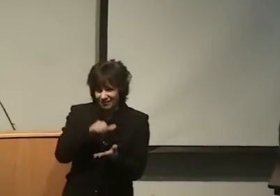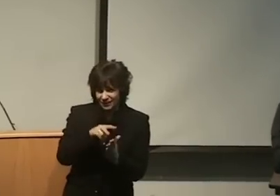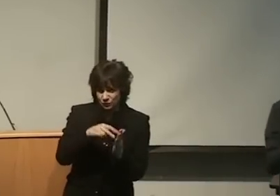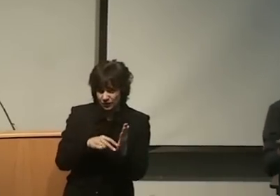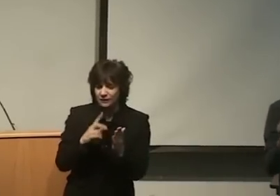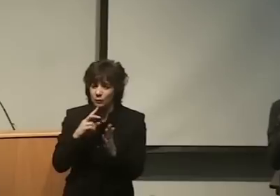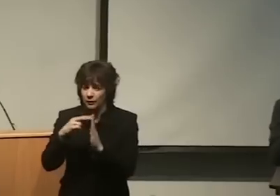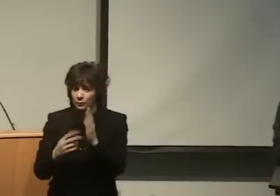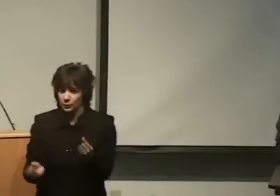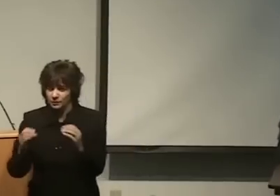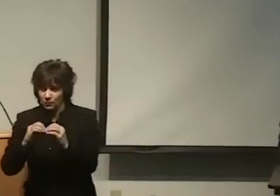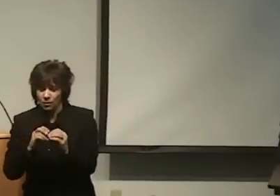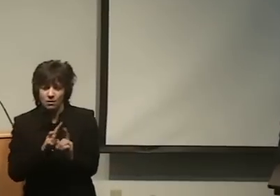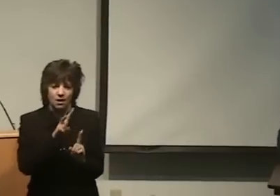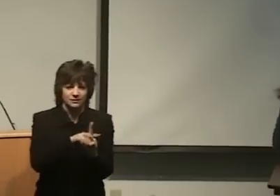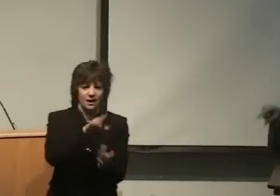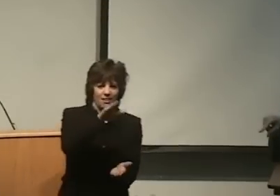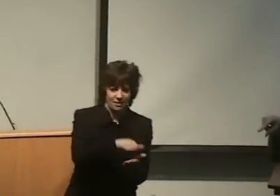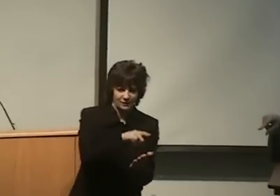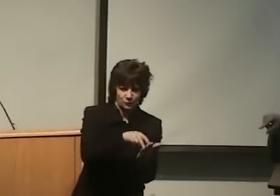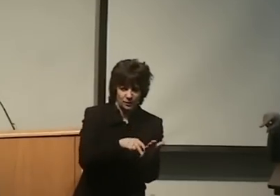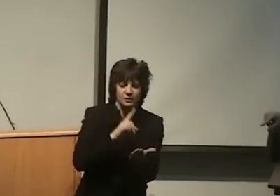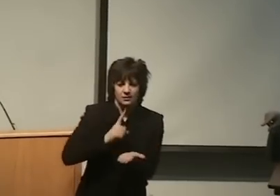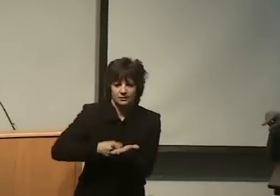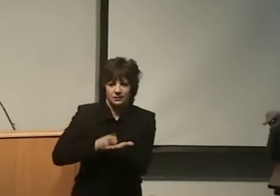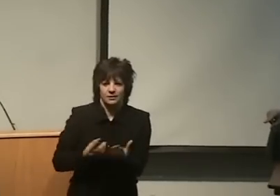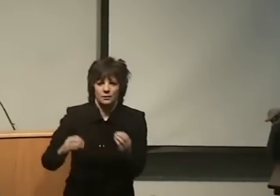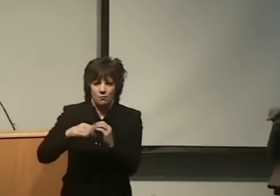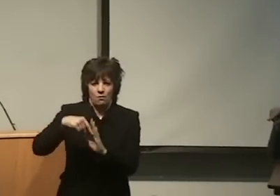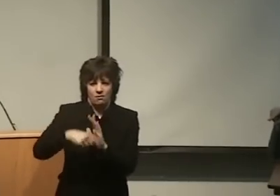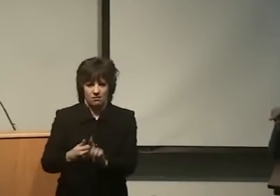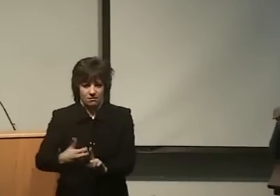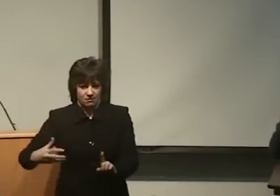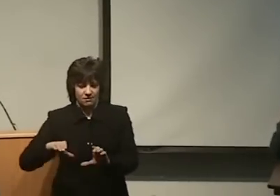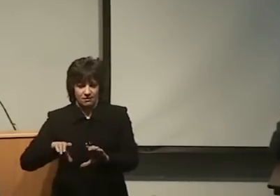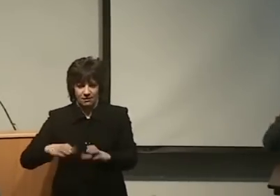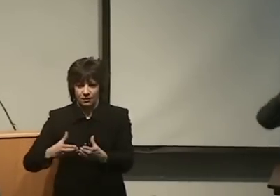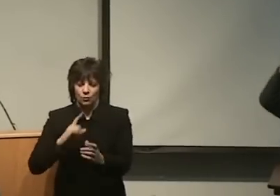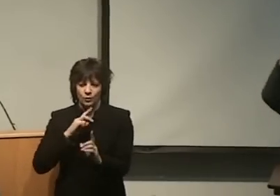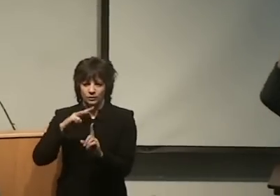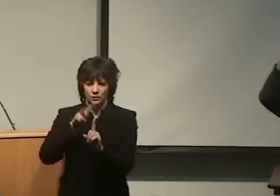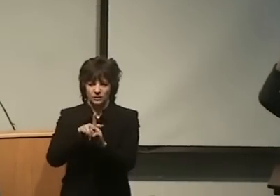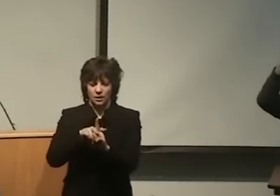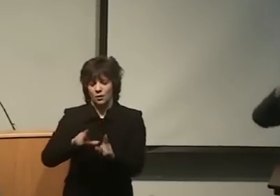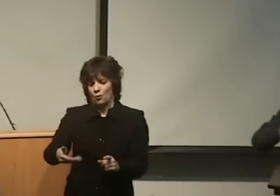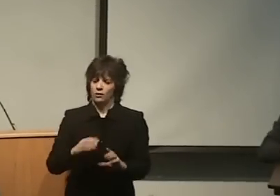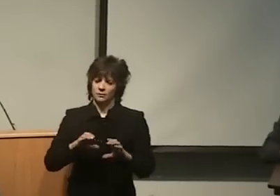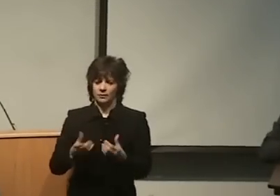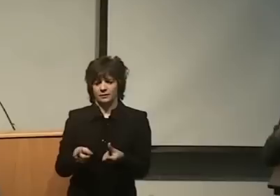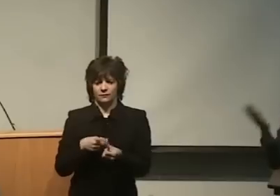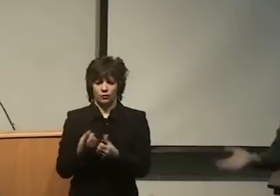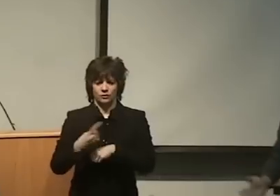and then talk about it more in class. But when you assign welcome to my class, first day of class here's 40 pages of background reading.